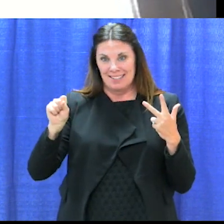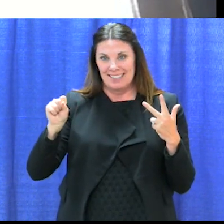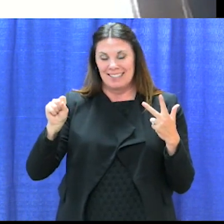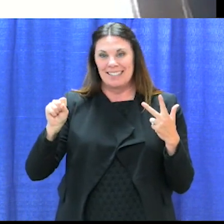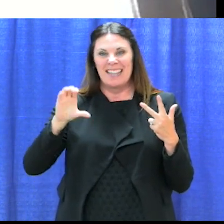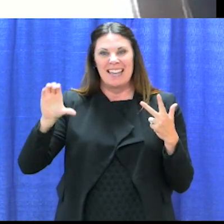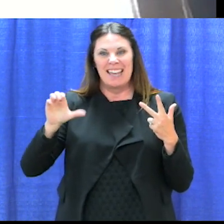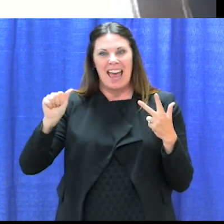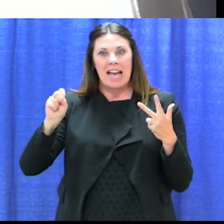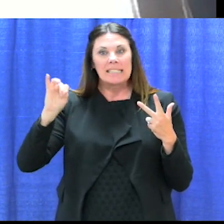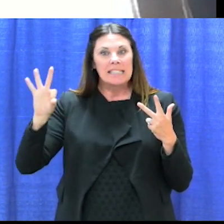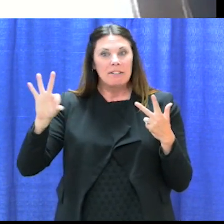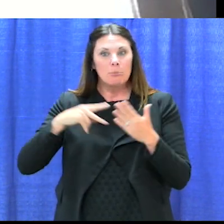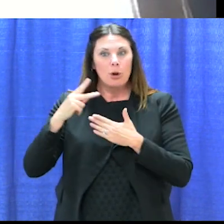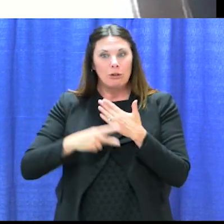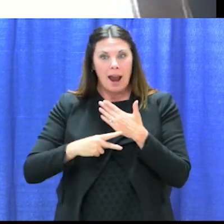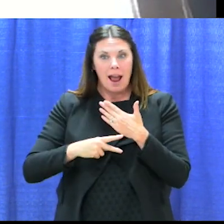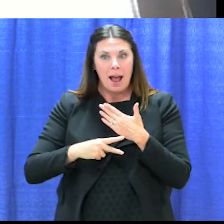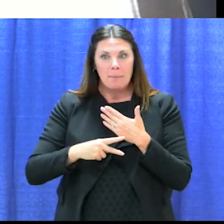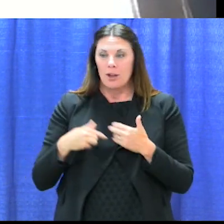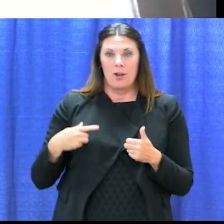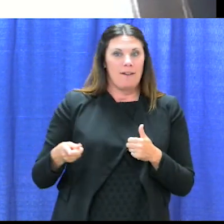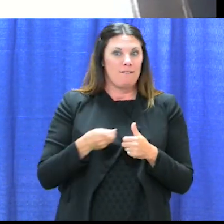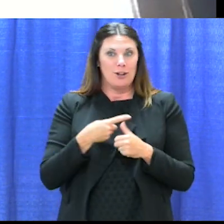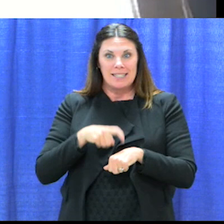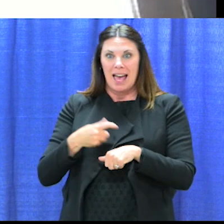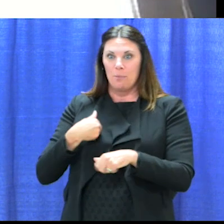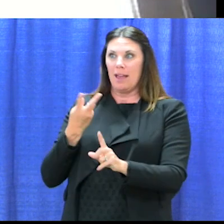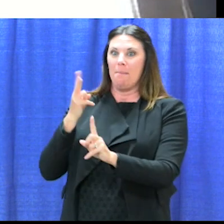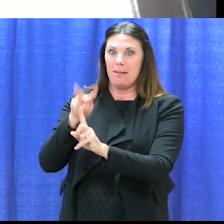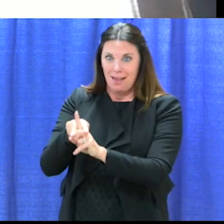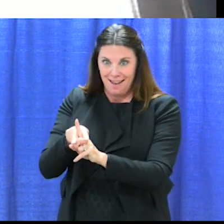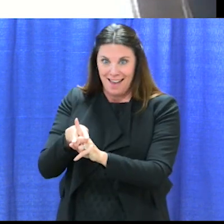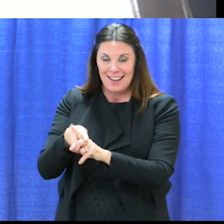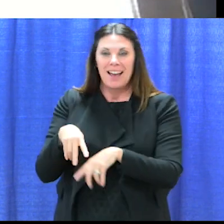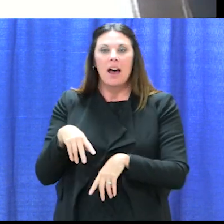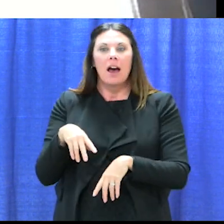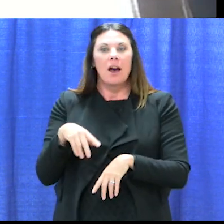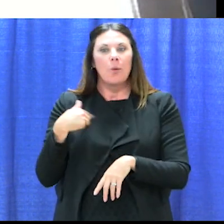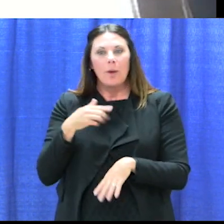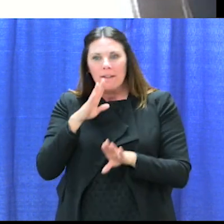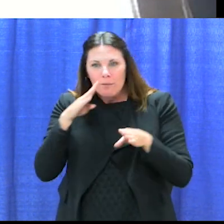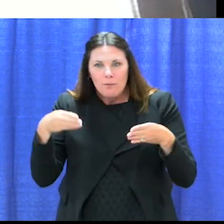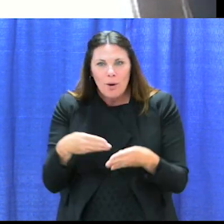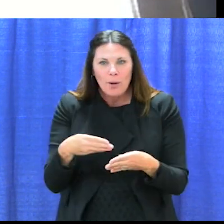It was our first round of applications so we focused on three relatively small projects